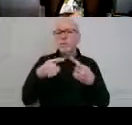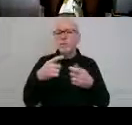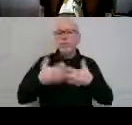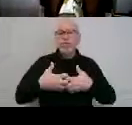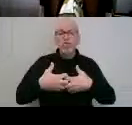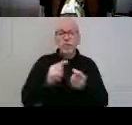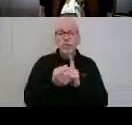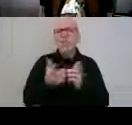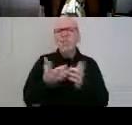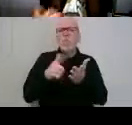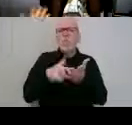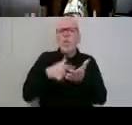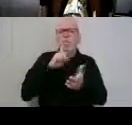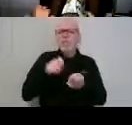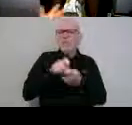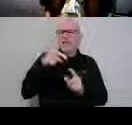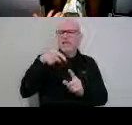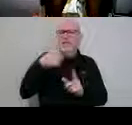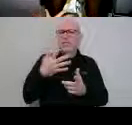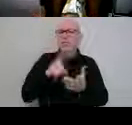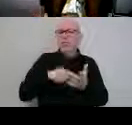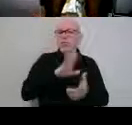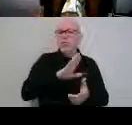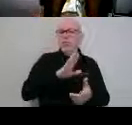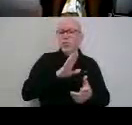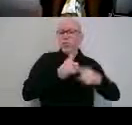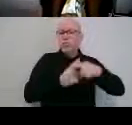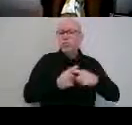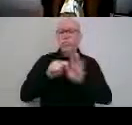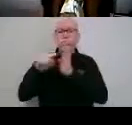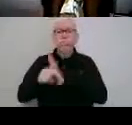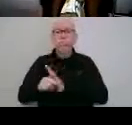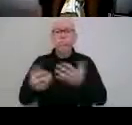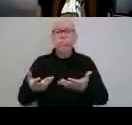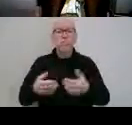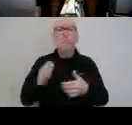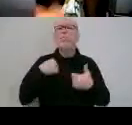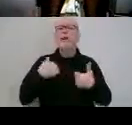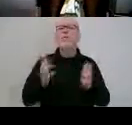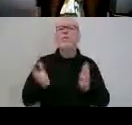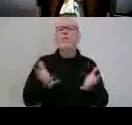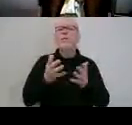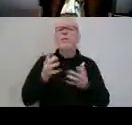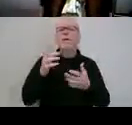What it is exactly the benefits, the drawbacks and have a conversation around when it's appropriate to use.